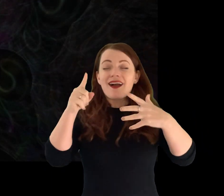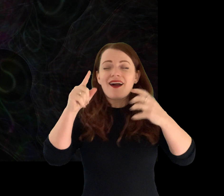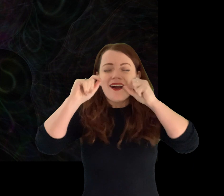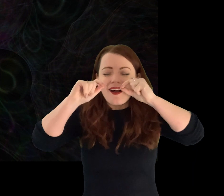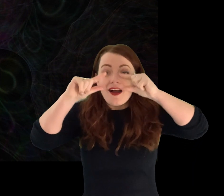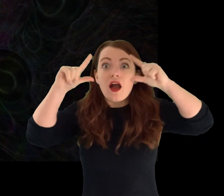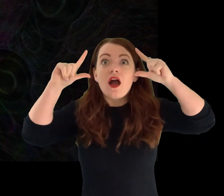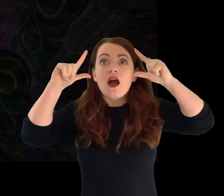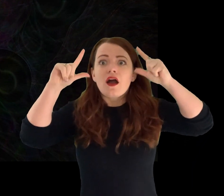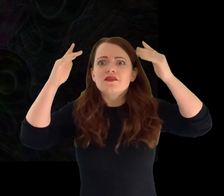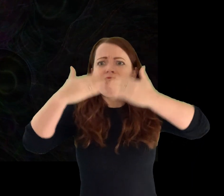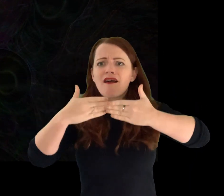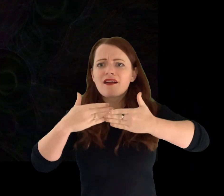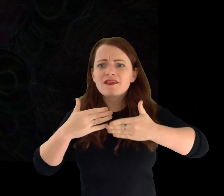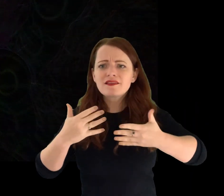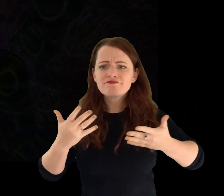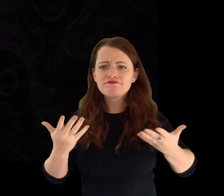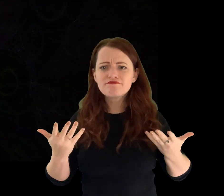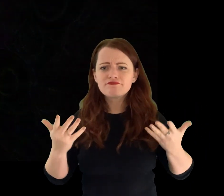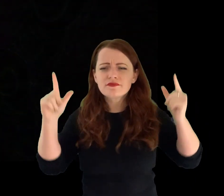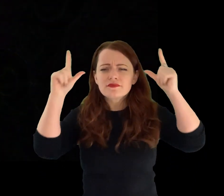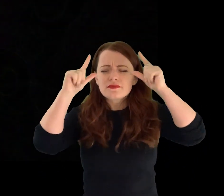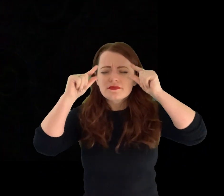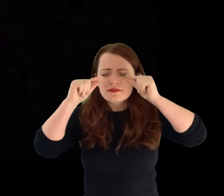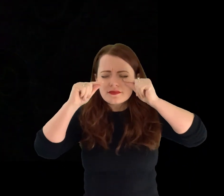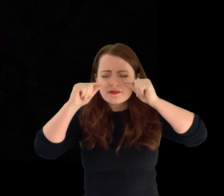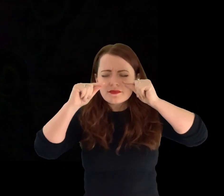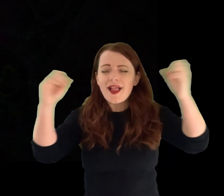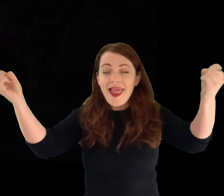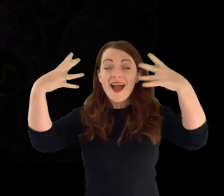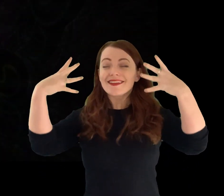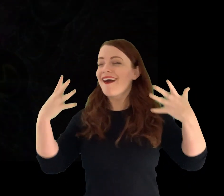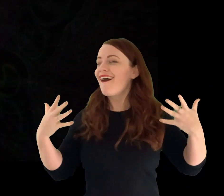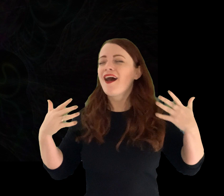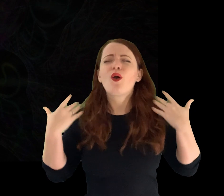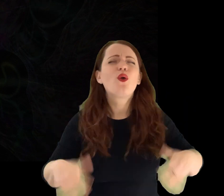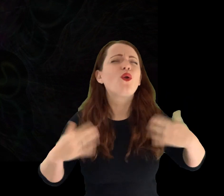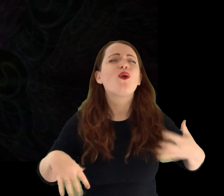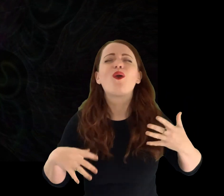opened eyes - dark closed eyes light amazing light many coloured